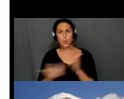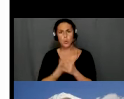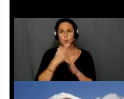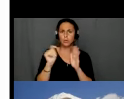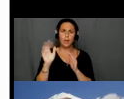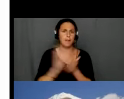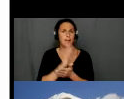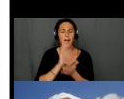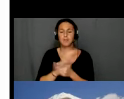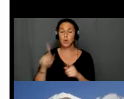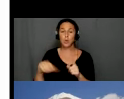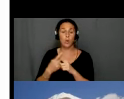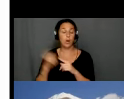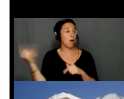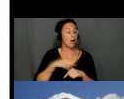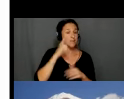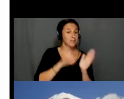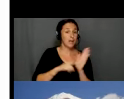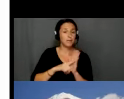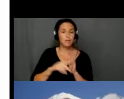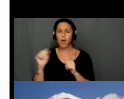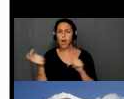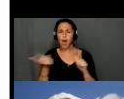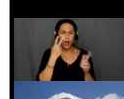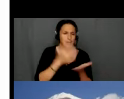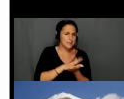inspection leaves and it all goes back